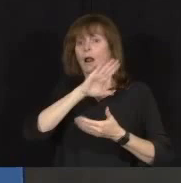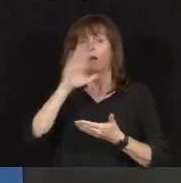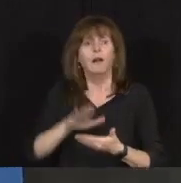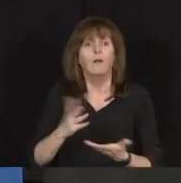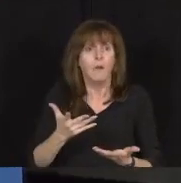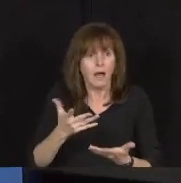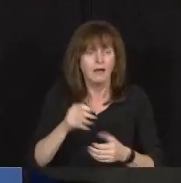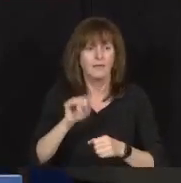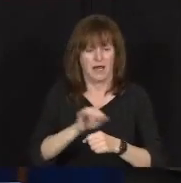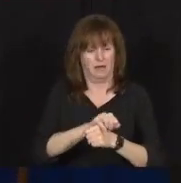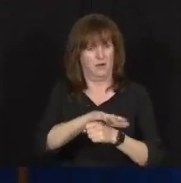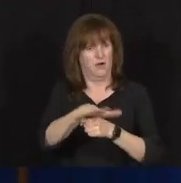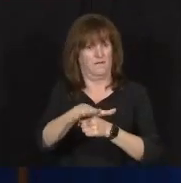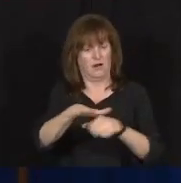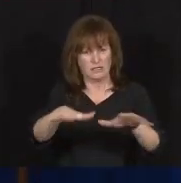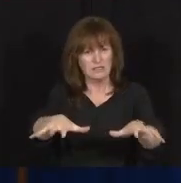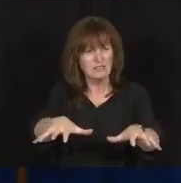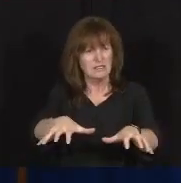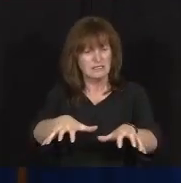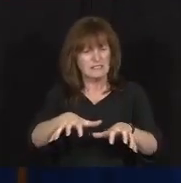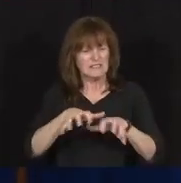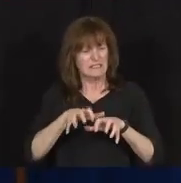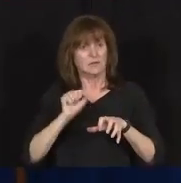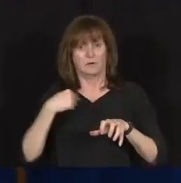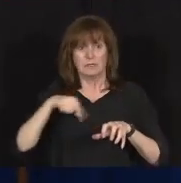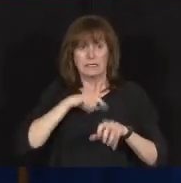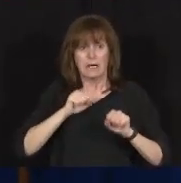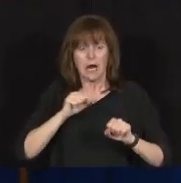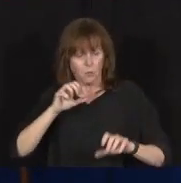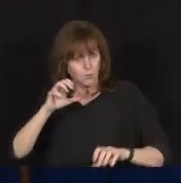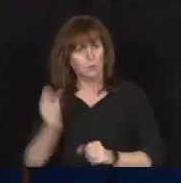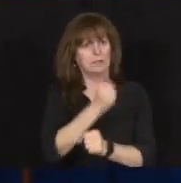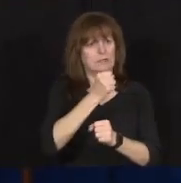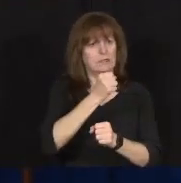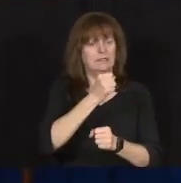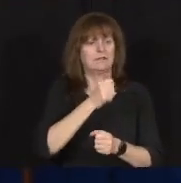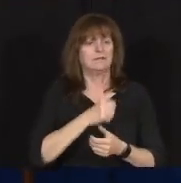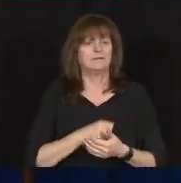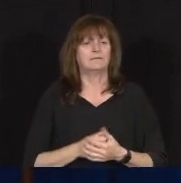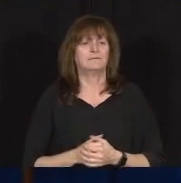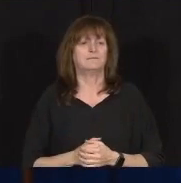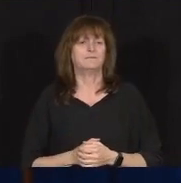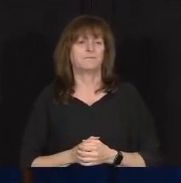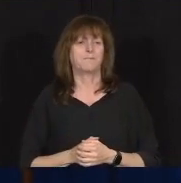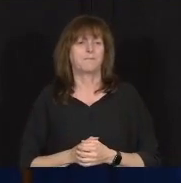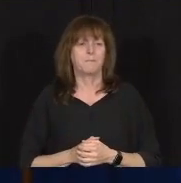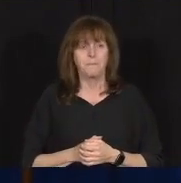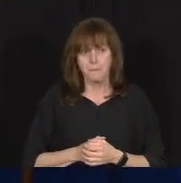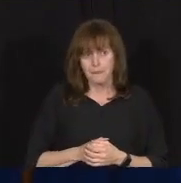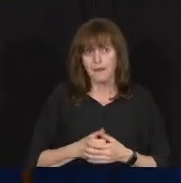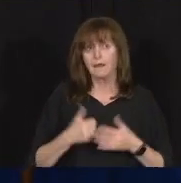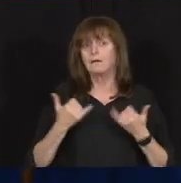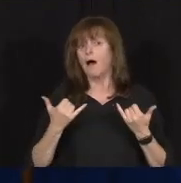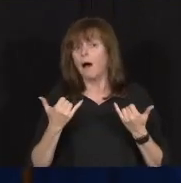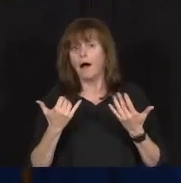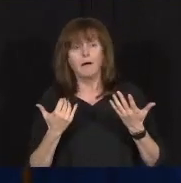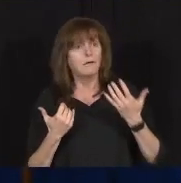S Will go to questions, Mike, first question. Q UESTION FROM FLOOR: